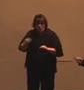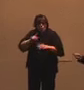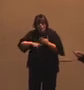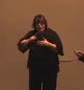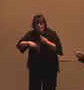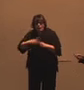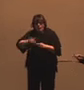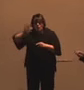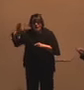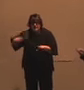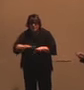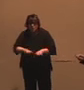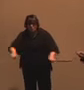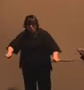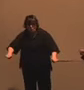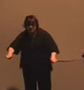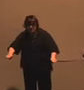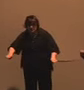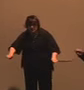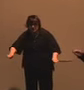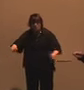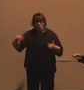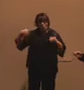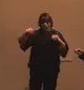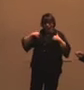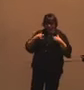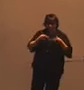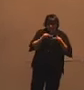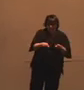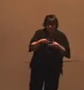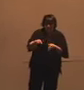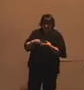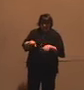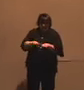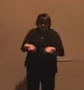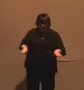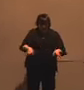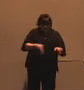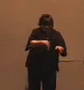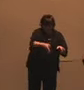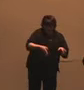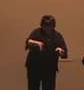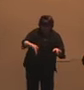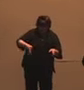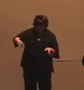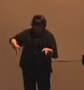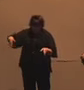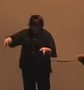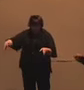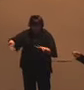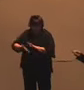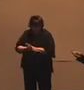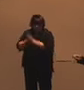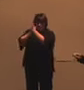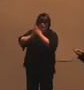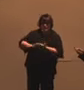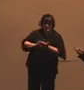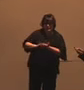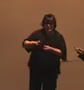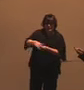So I divided the floors in small pieces and make it in the space.